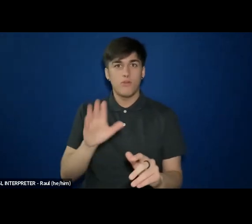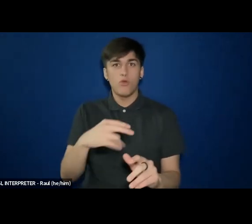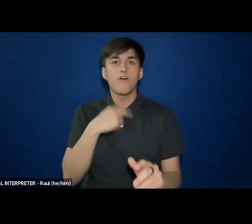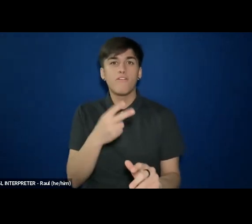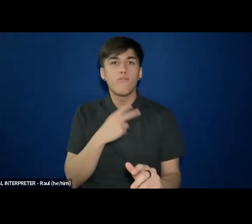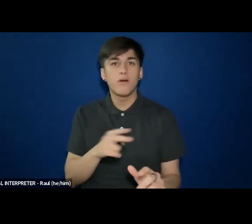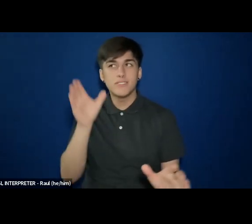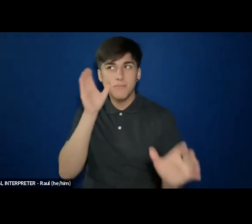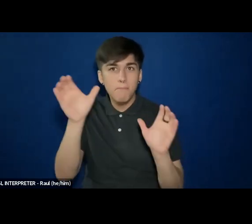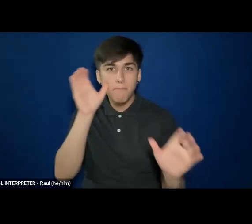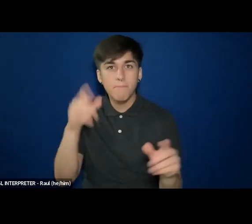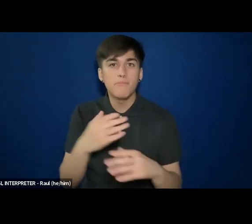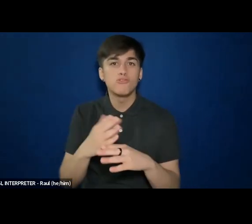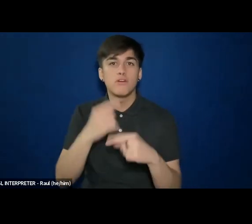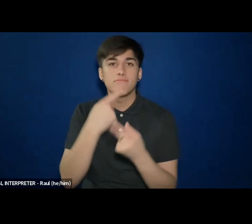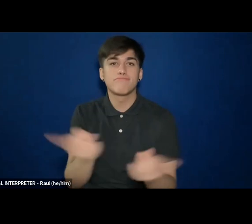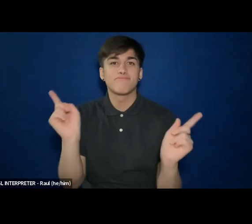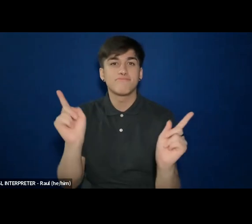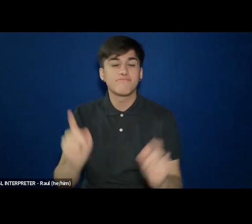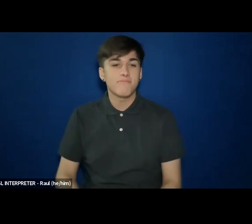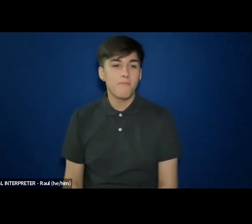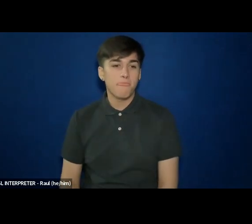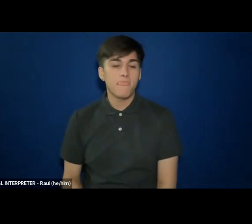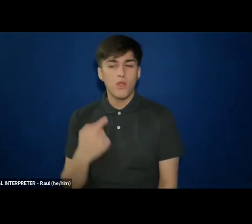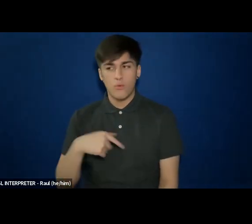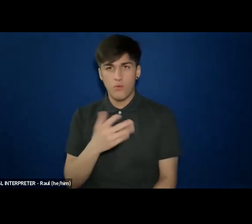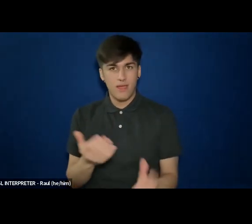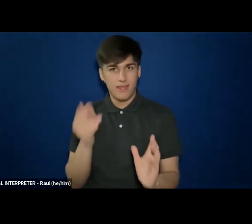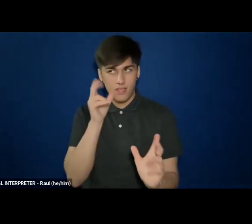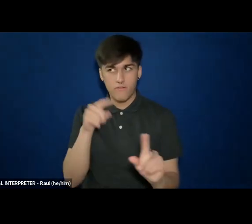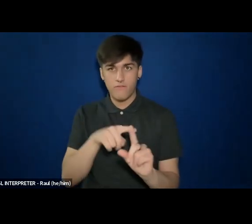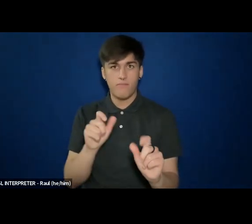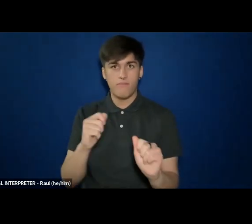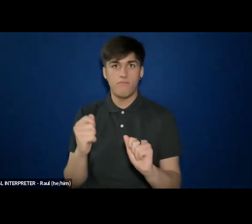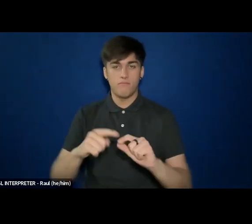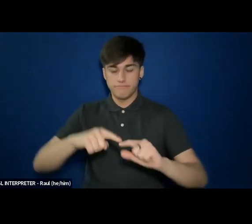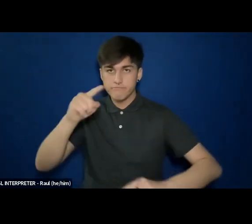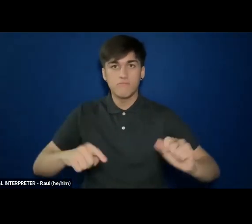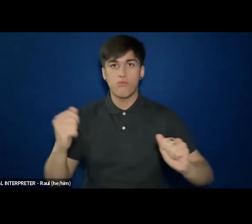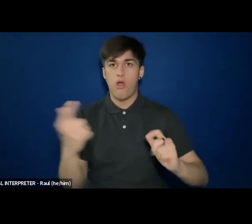members and folks that are being impacted by this, so that when we are addressing digital equity and